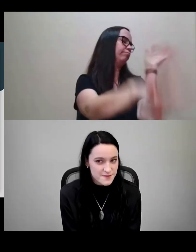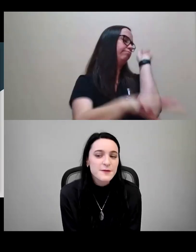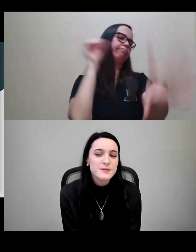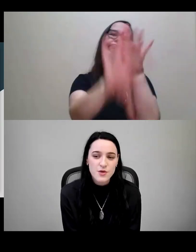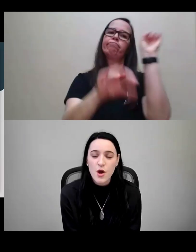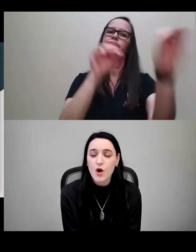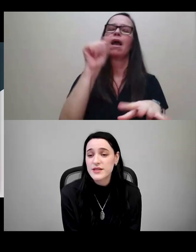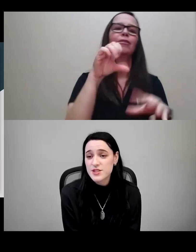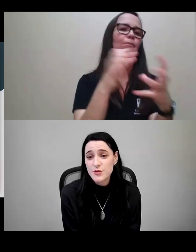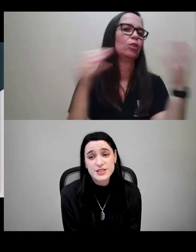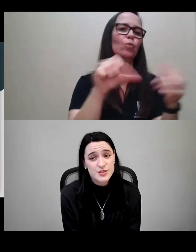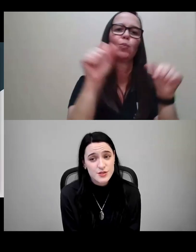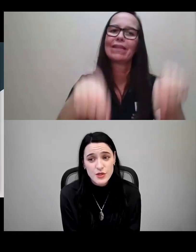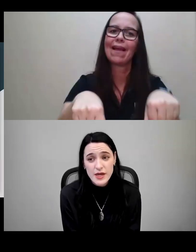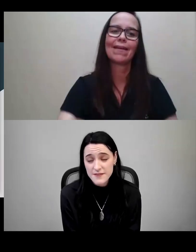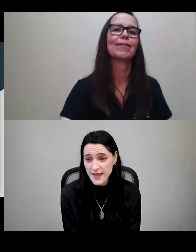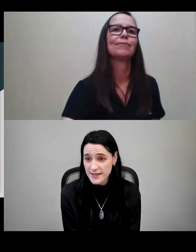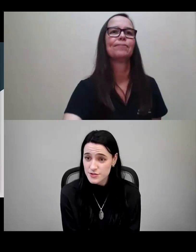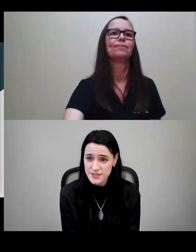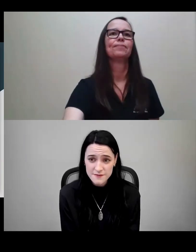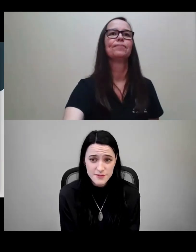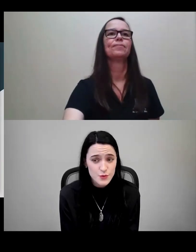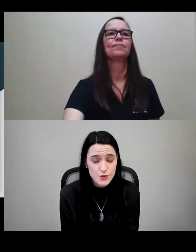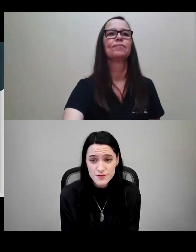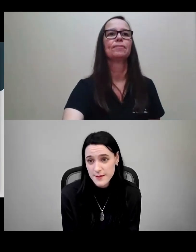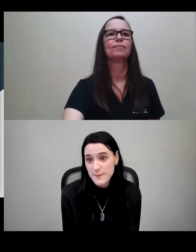Some families don't always know what to do. If they enter deaf schools,